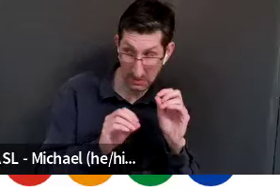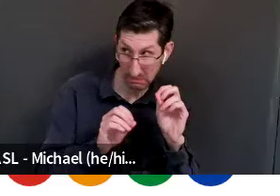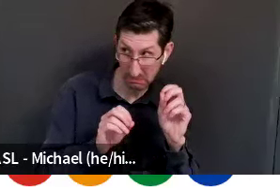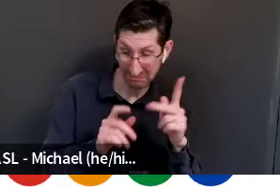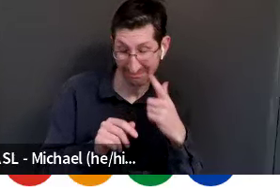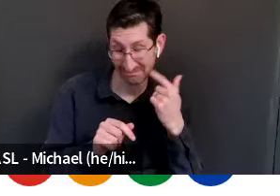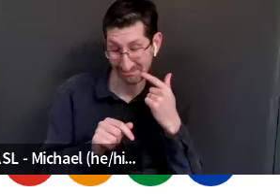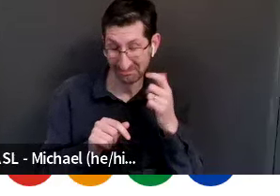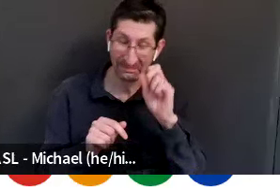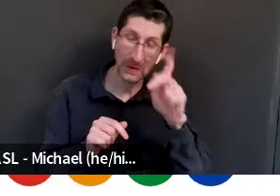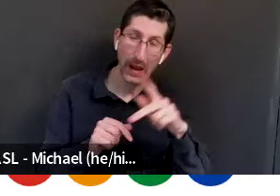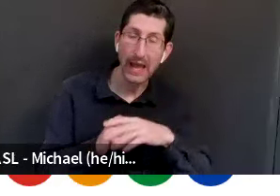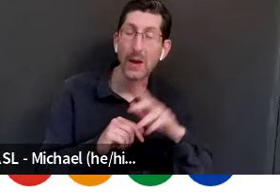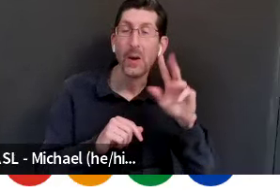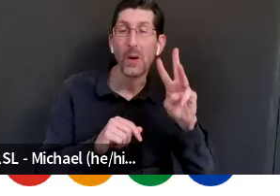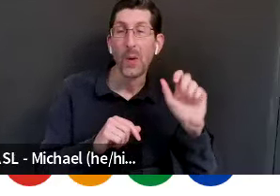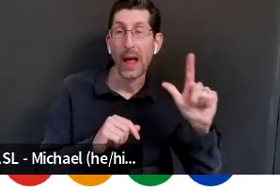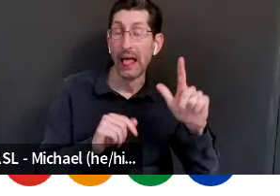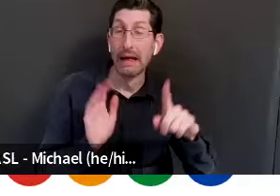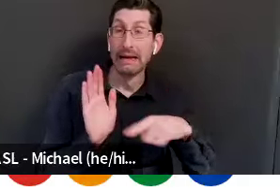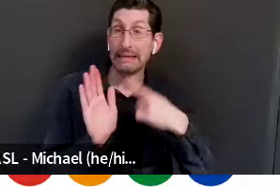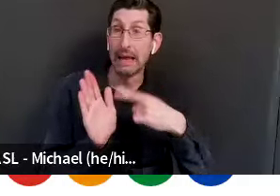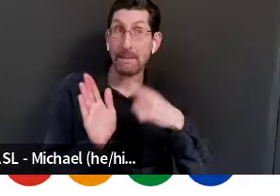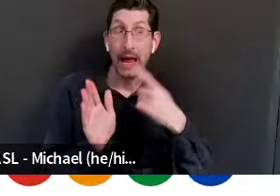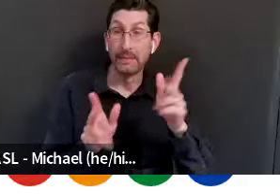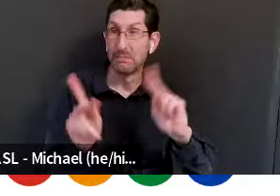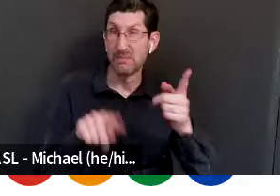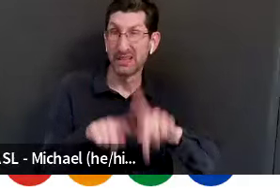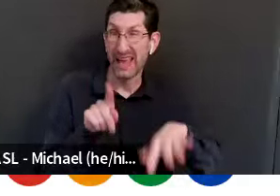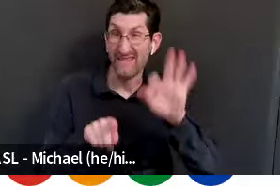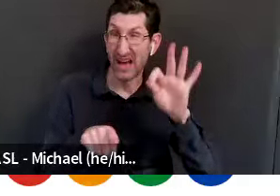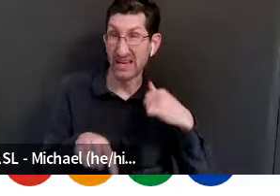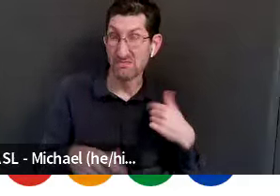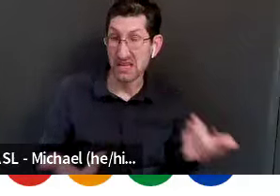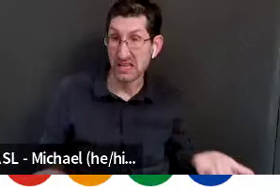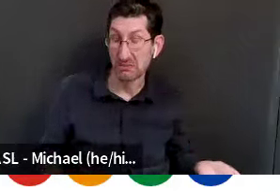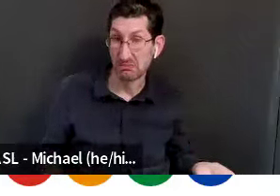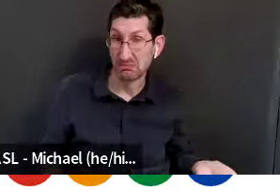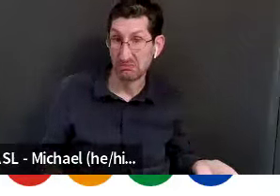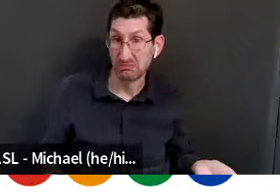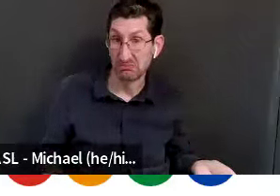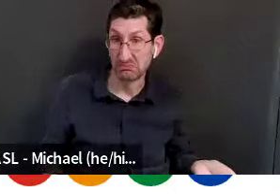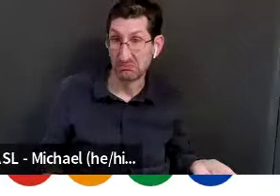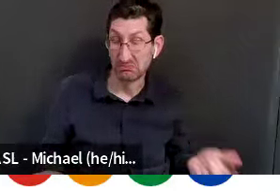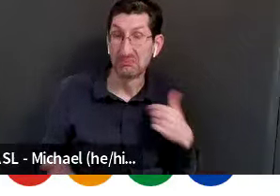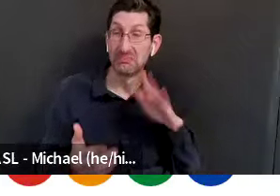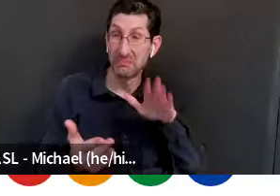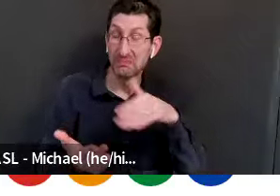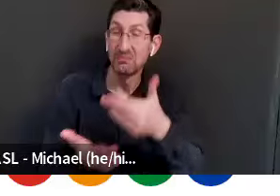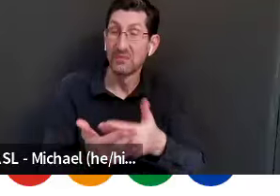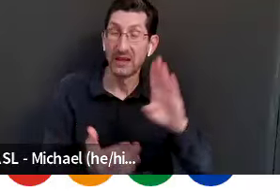WHAT KIND OF GLITCHES HAVE YOU EXPERIENCED? SHOULD I TELL -- OKAY.